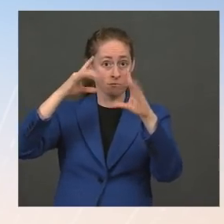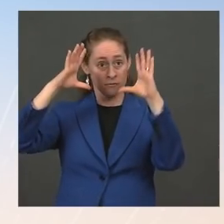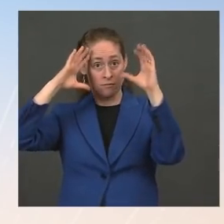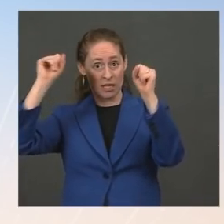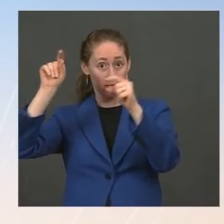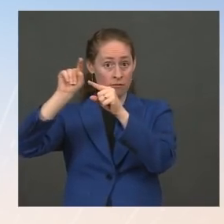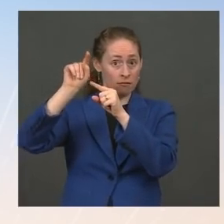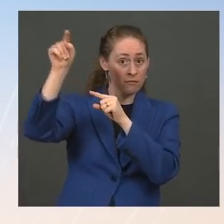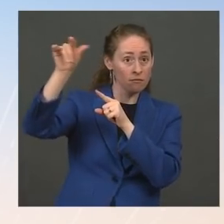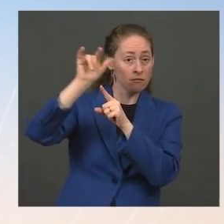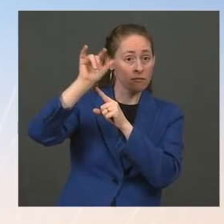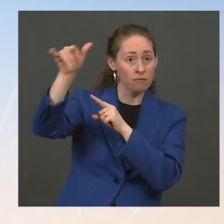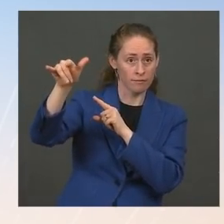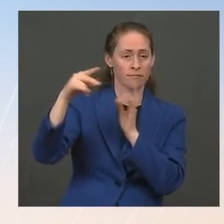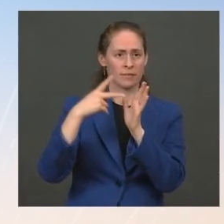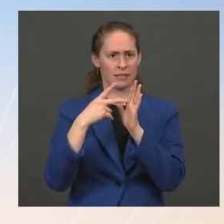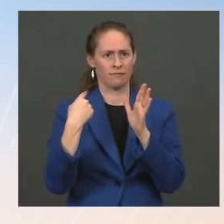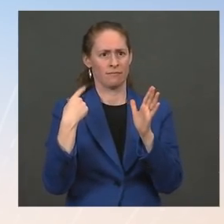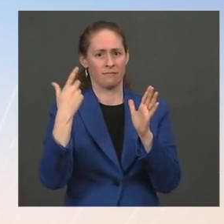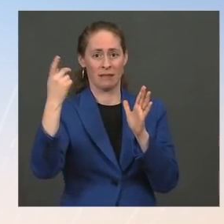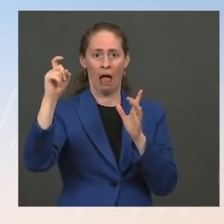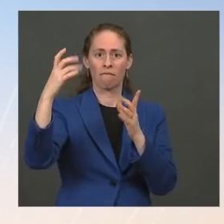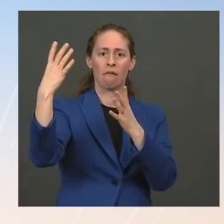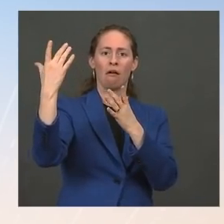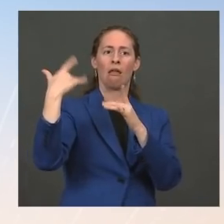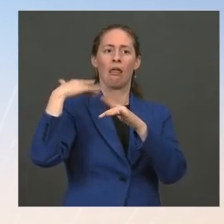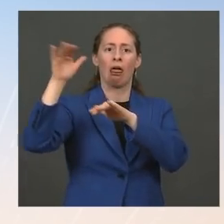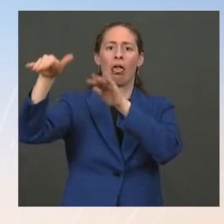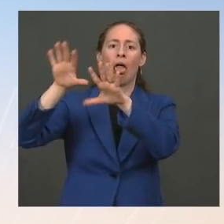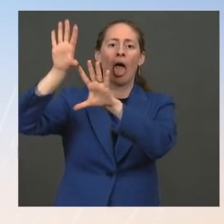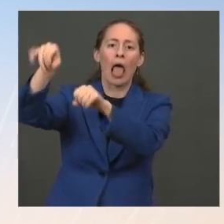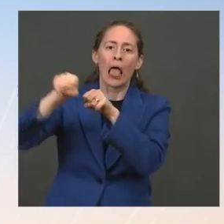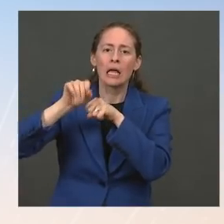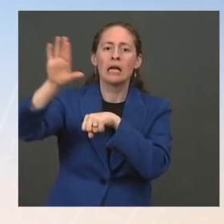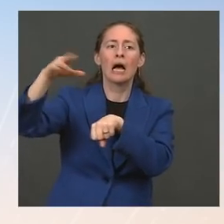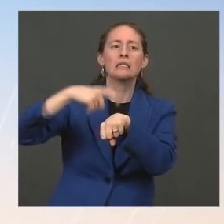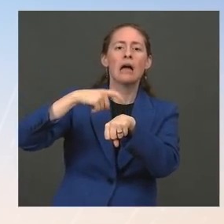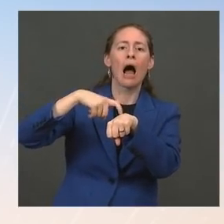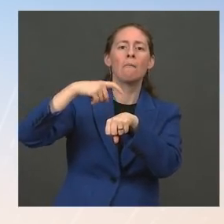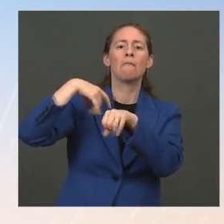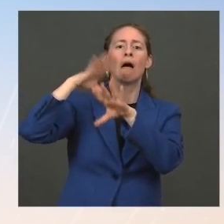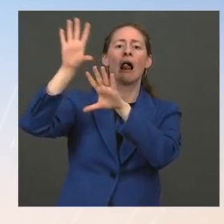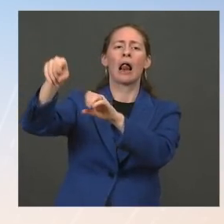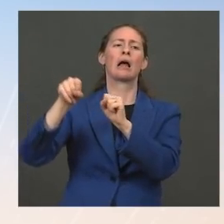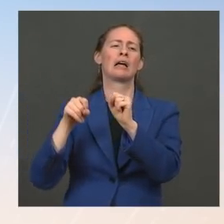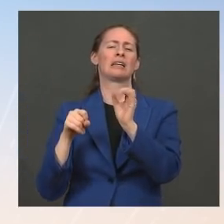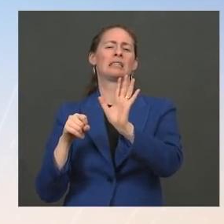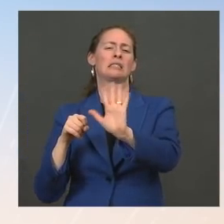and it's not something that I have a trip previewed at this plan- -- point in time, but we remain in touch with local officials.